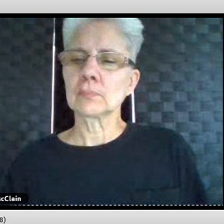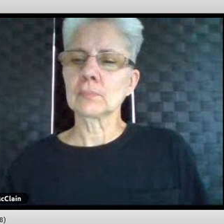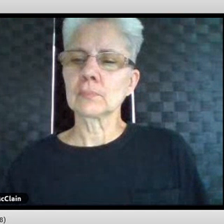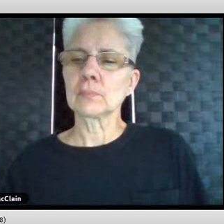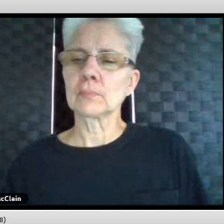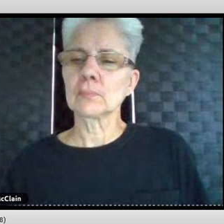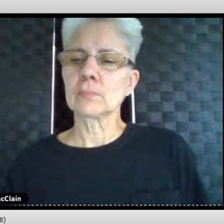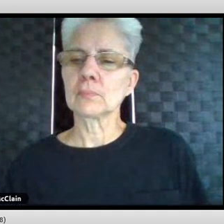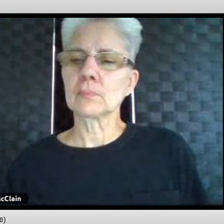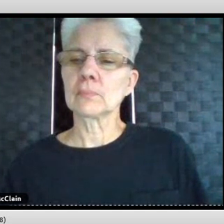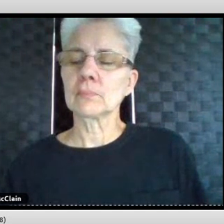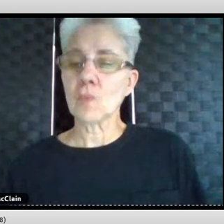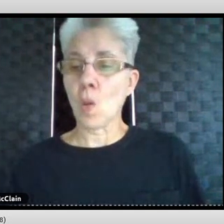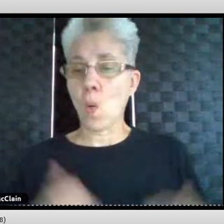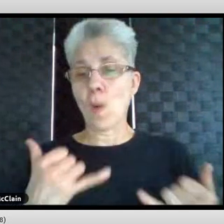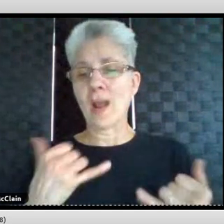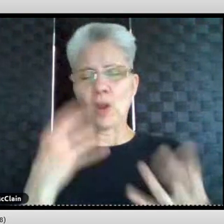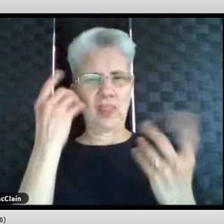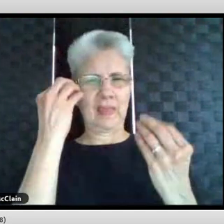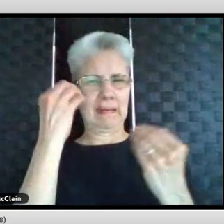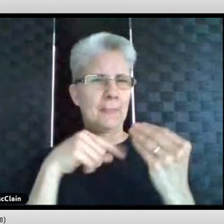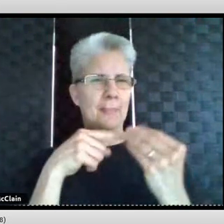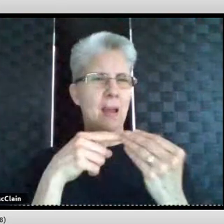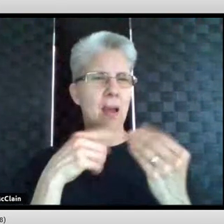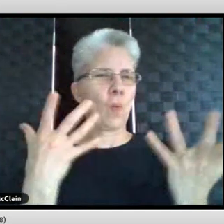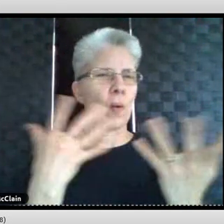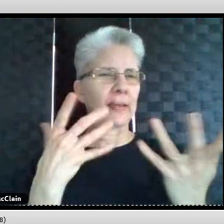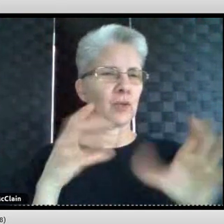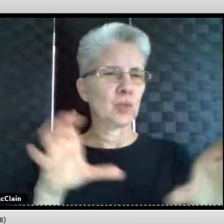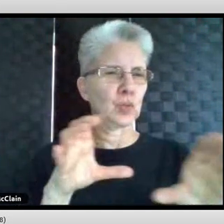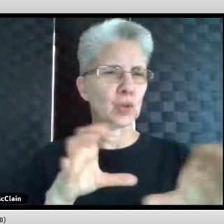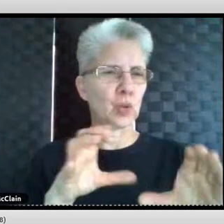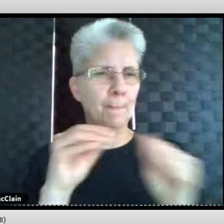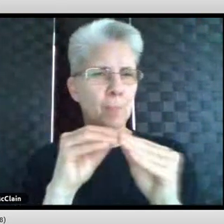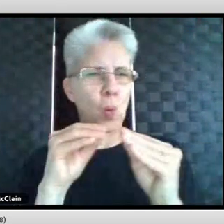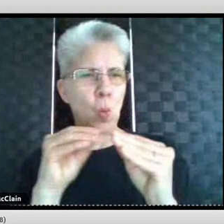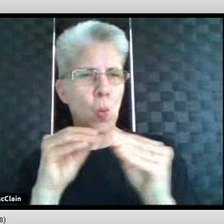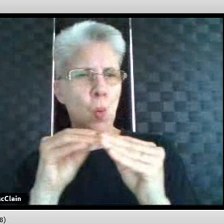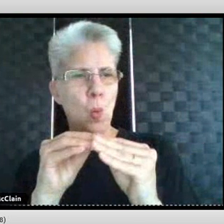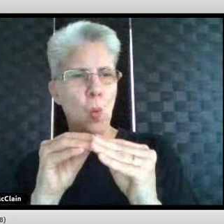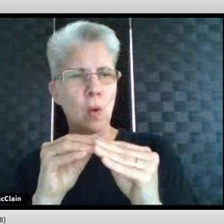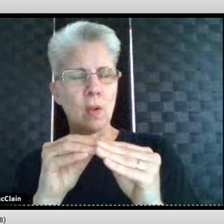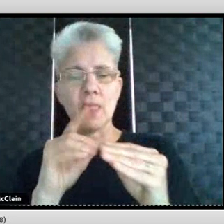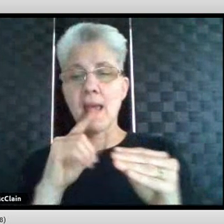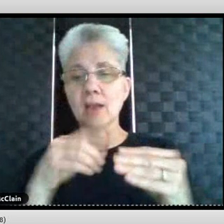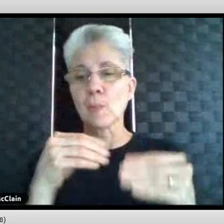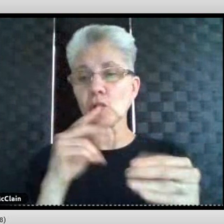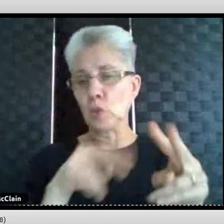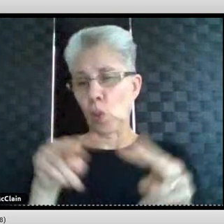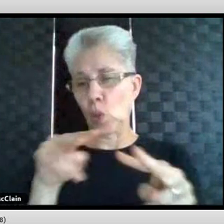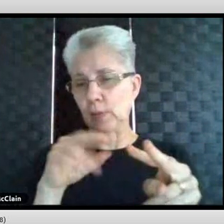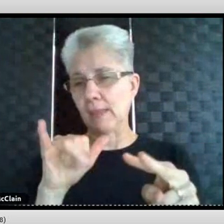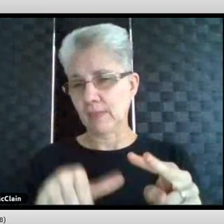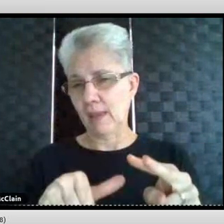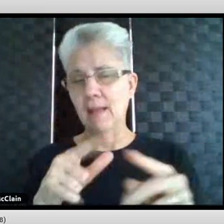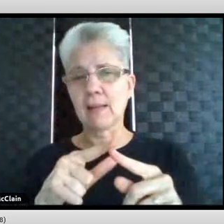So right now you're just thinking about the actual market that you're gonna look at. Like Doris said, life stages.